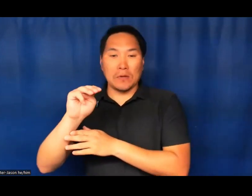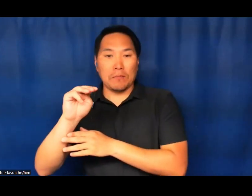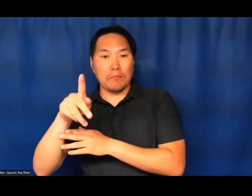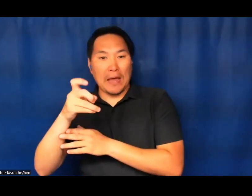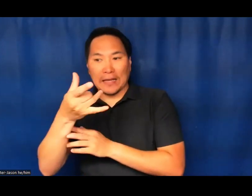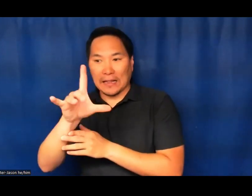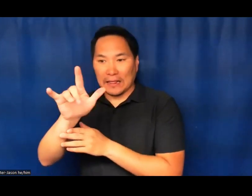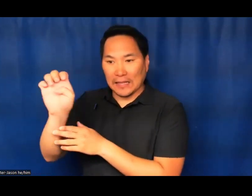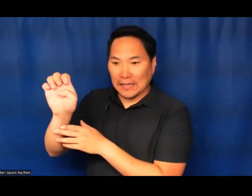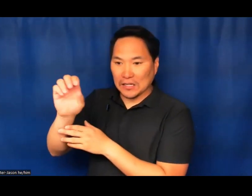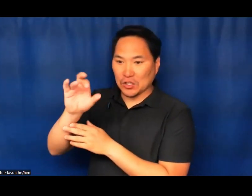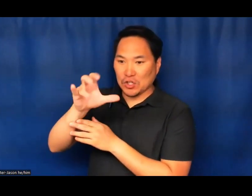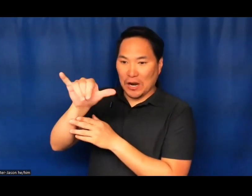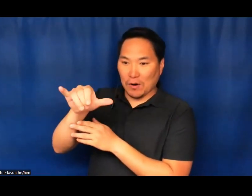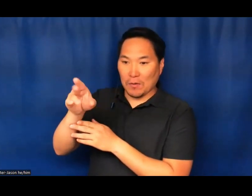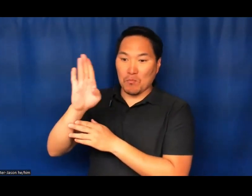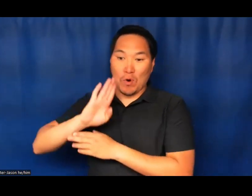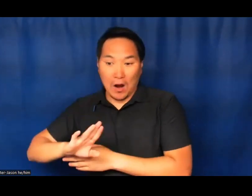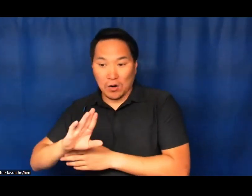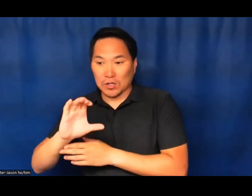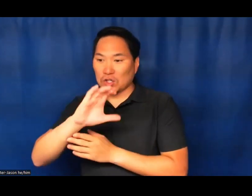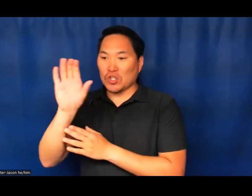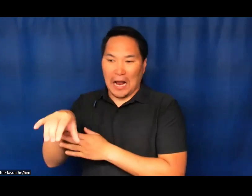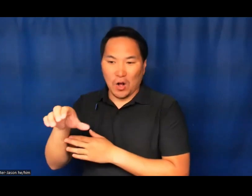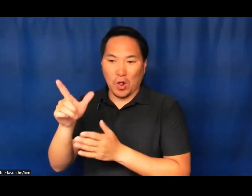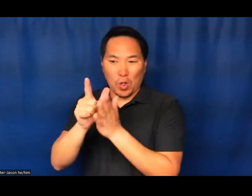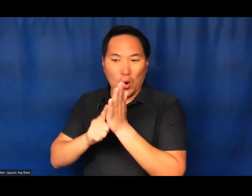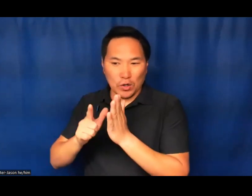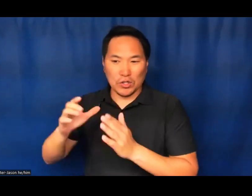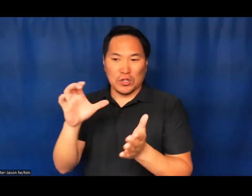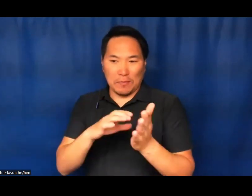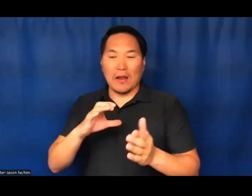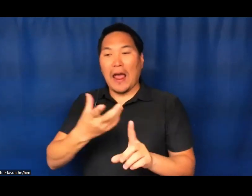Lee and Jerry Brown from the national ACLU, ACS staff.